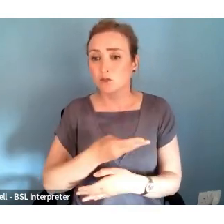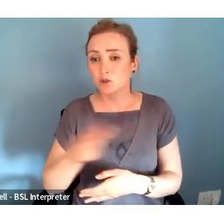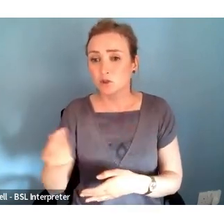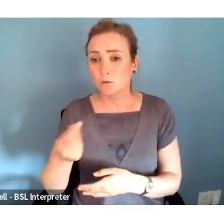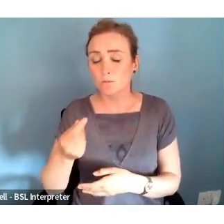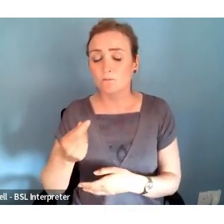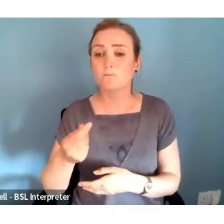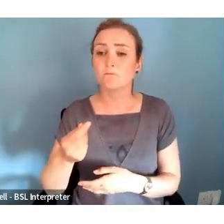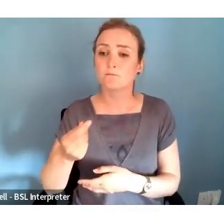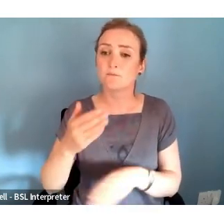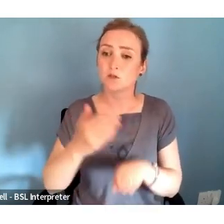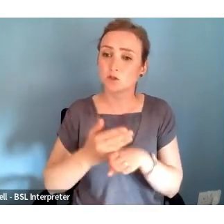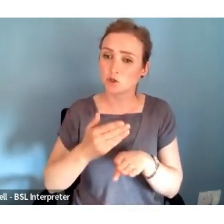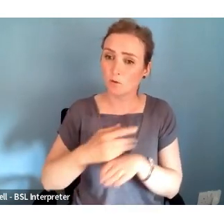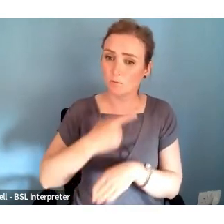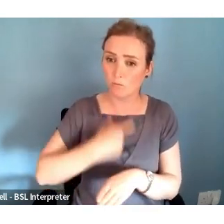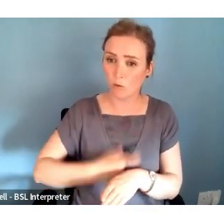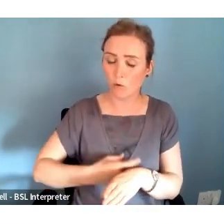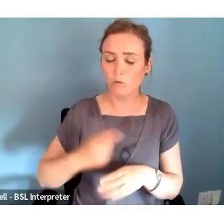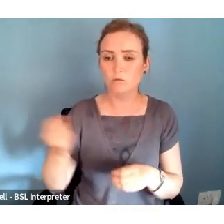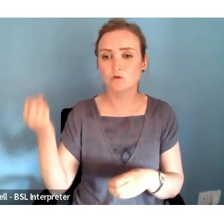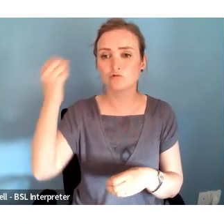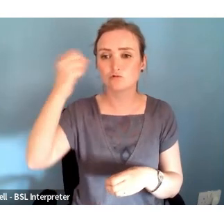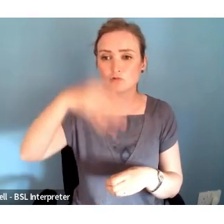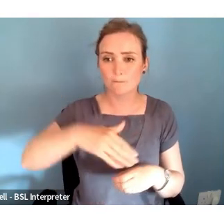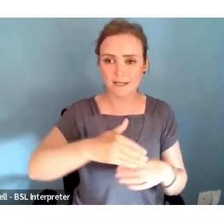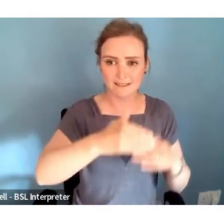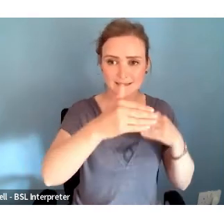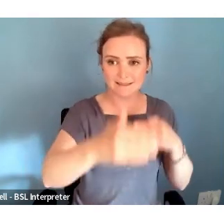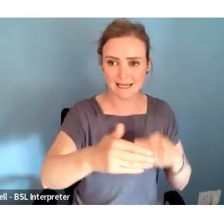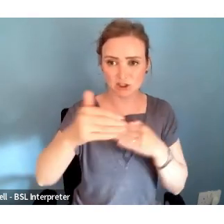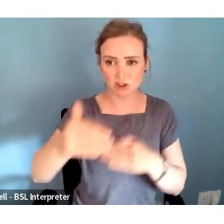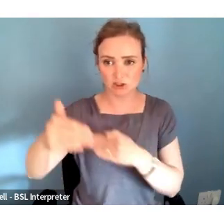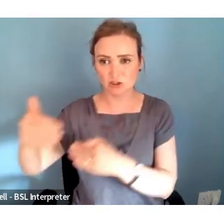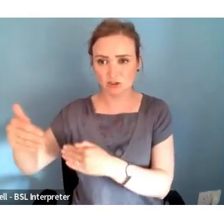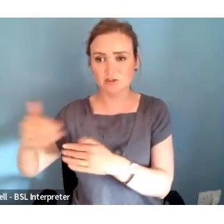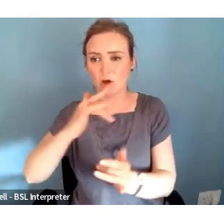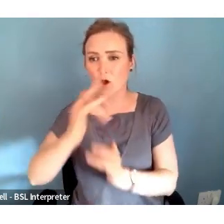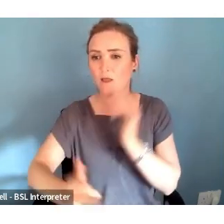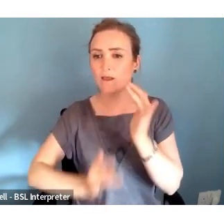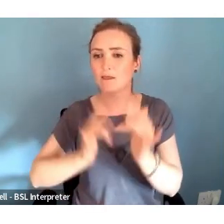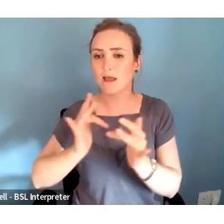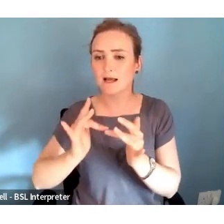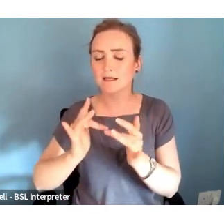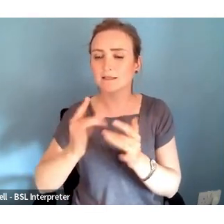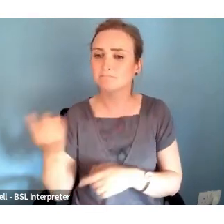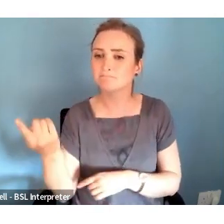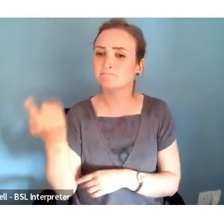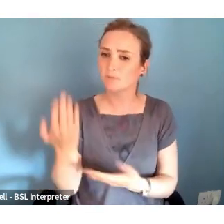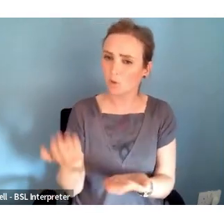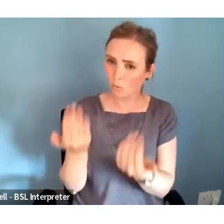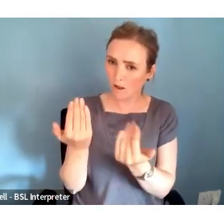in session. Virtual drop-in session, making sure those are inclusive. So